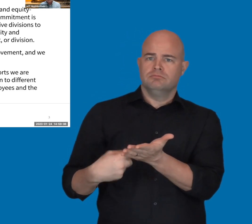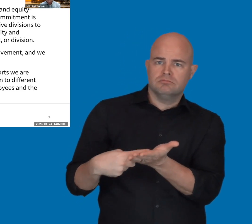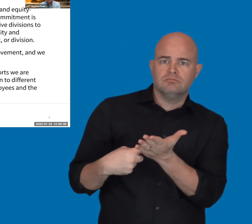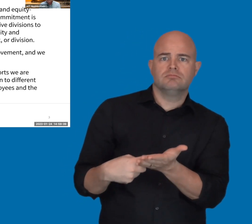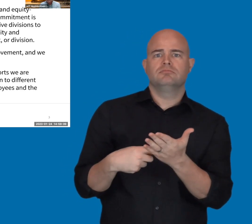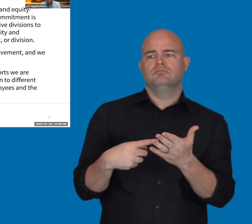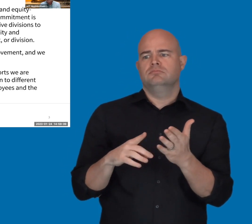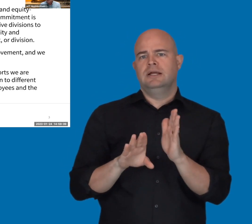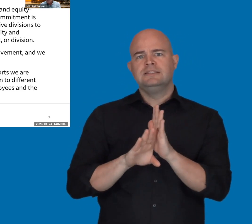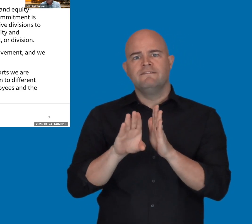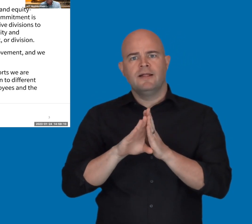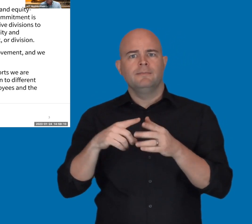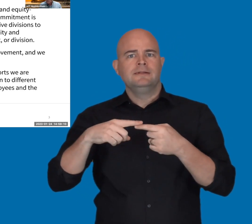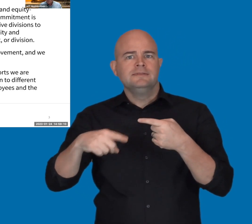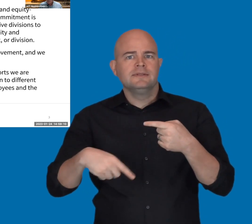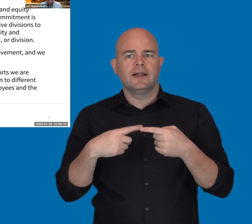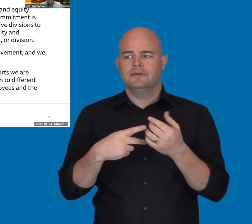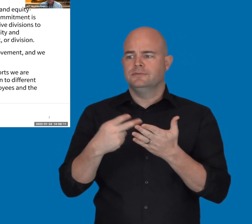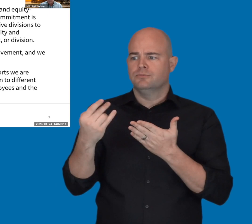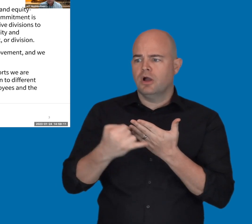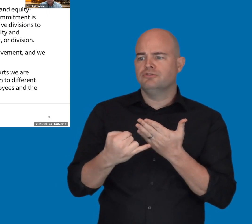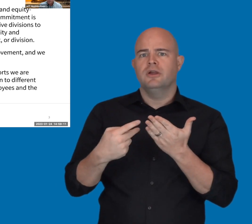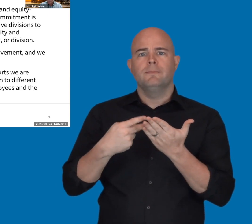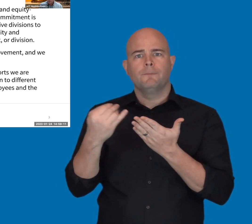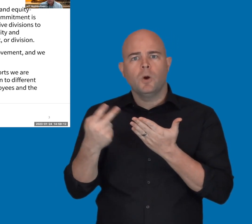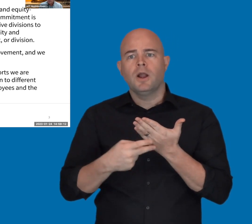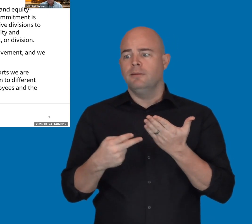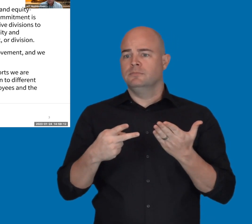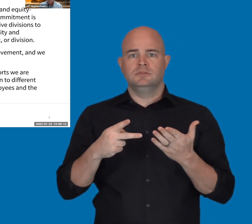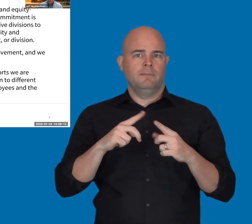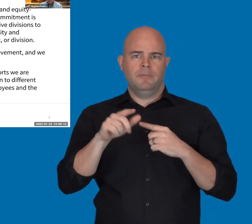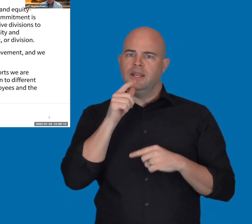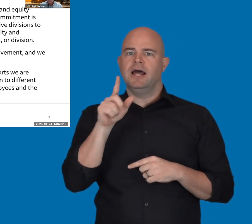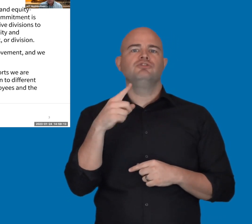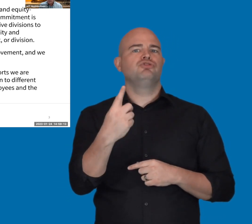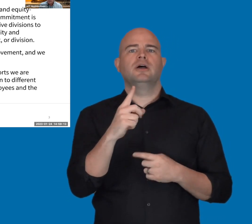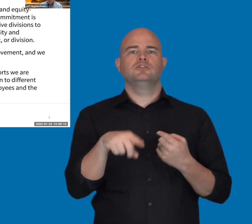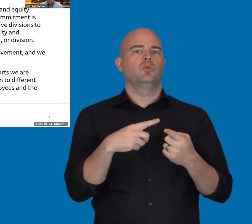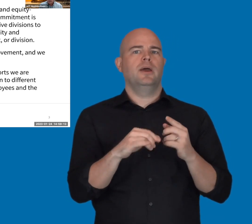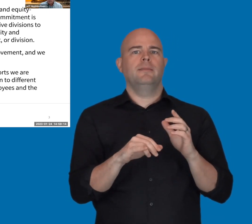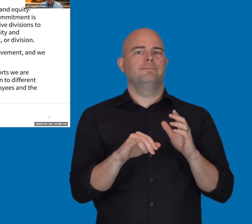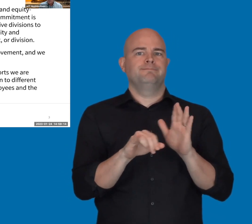about accessibility that's been developed over many years though campus-wide trainings.